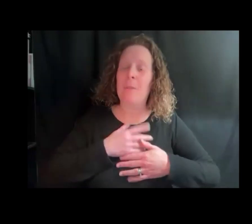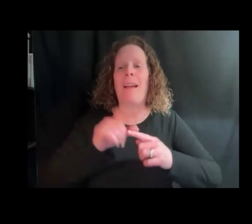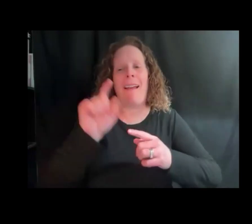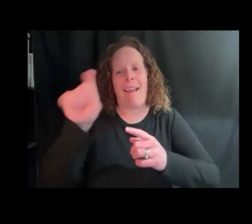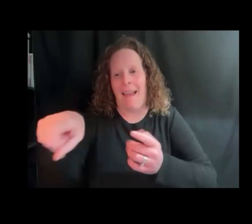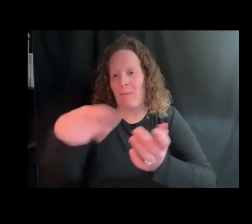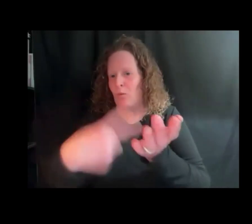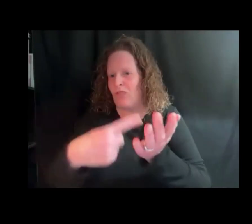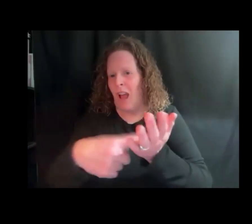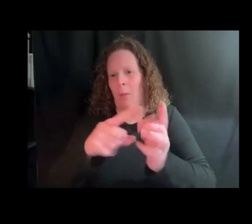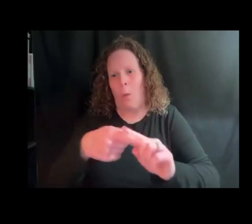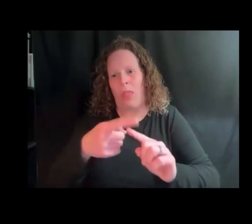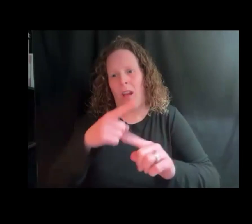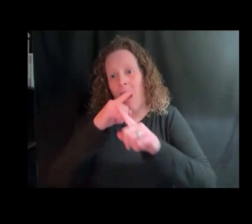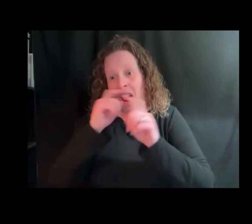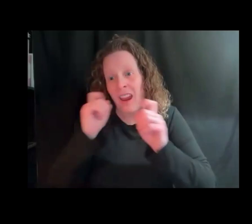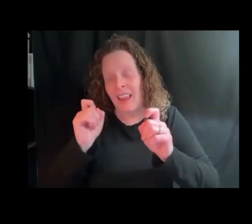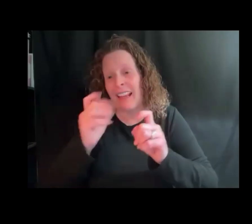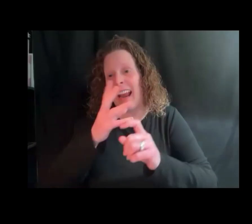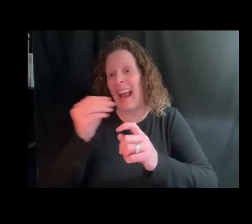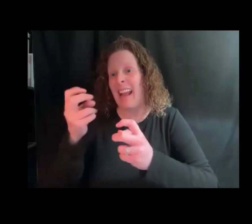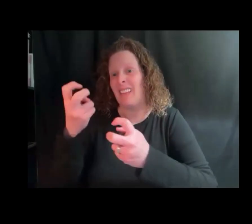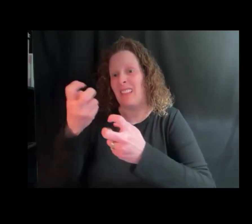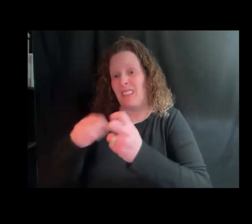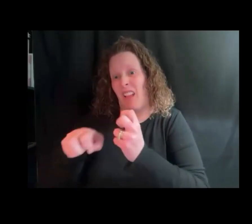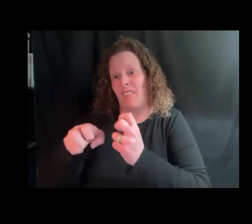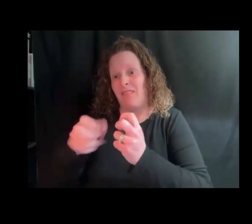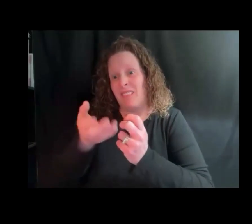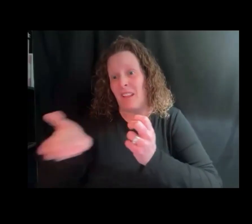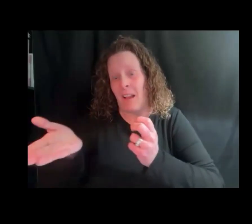here. Some districts feel we have to talk about the ugly